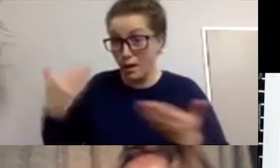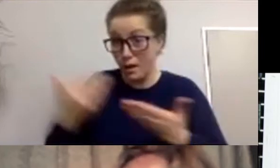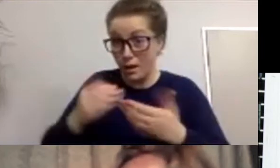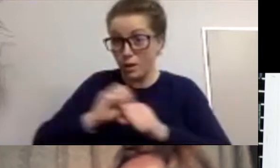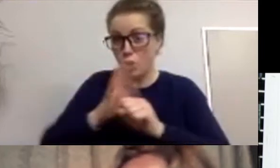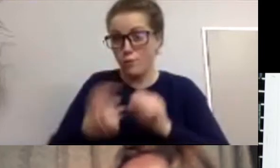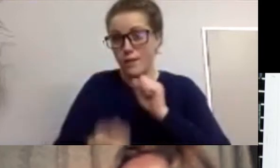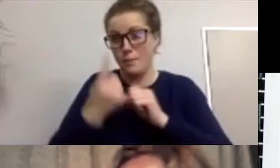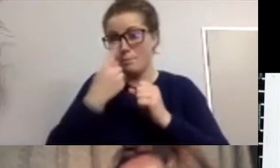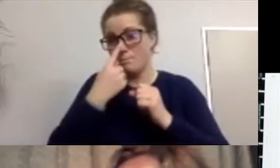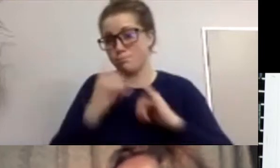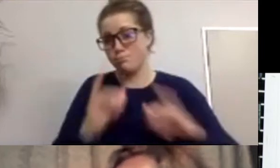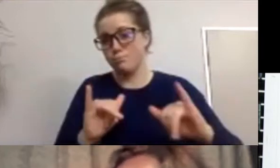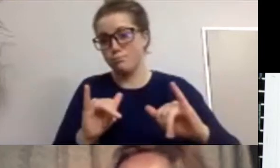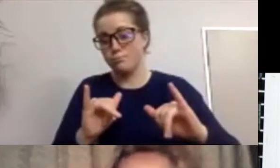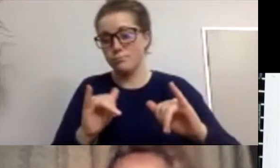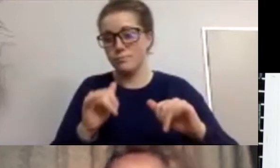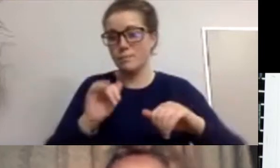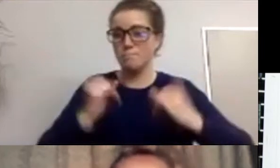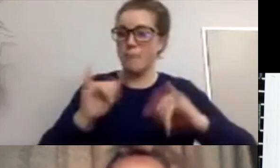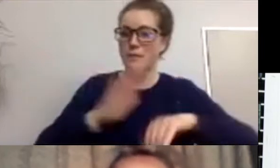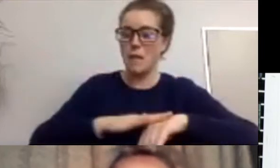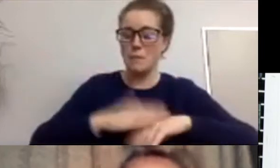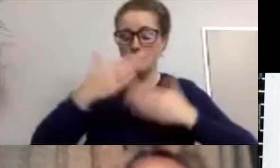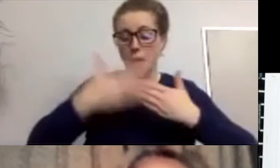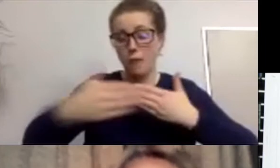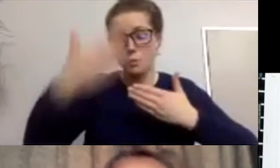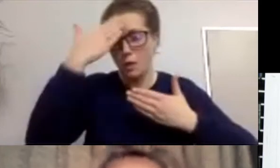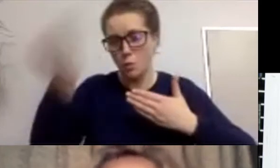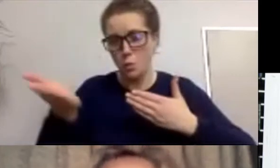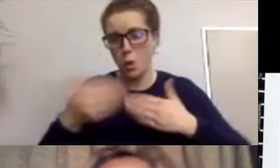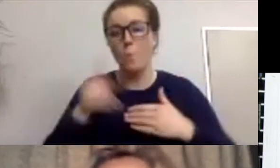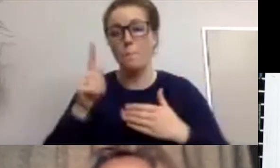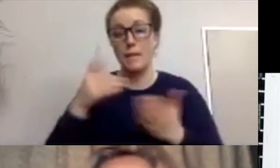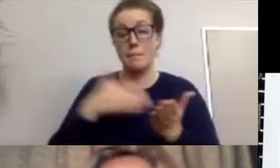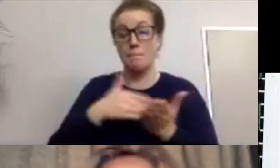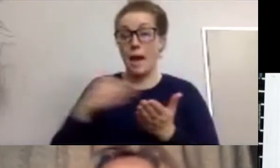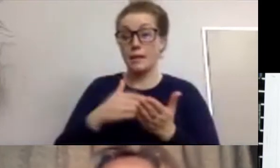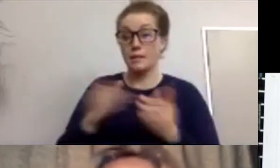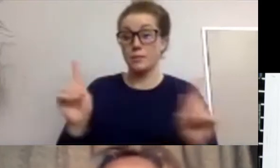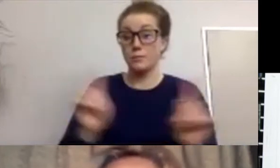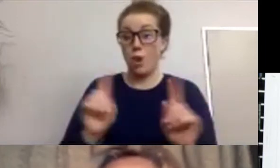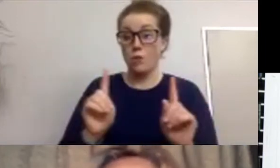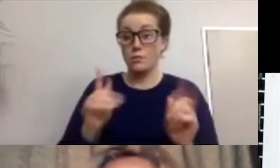the other thing is, little that the marketing [team] knew, the marketing was a little bit reticent